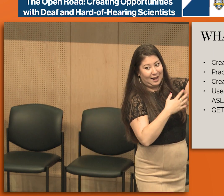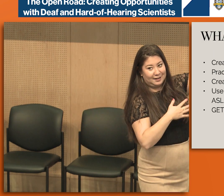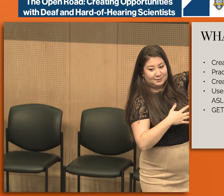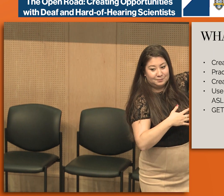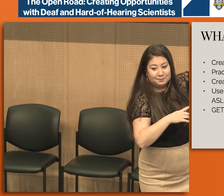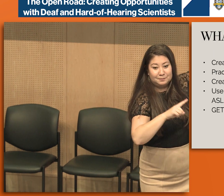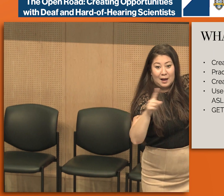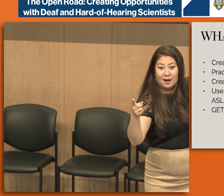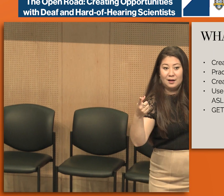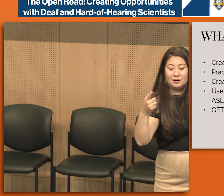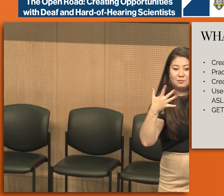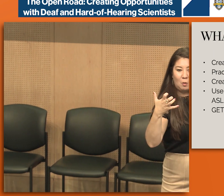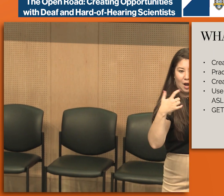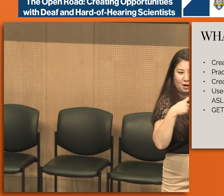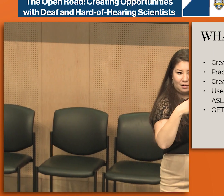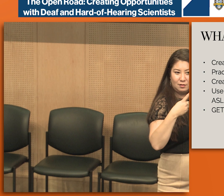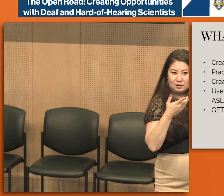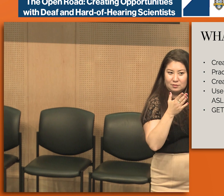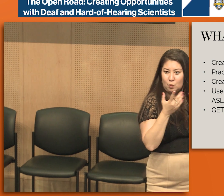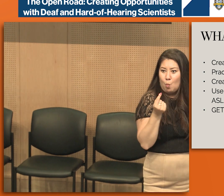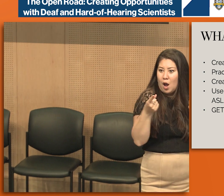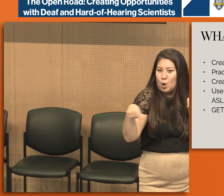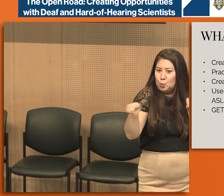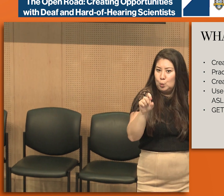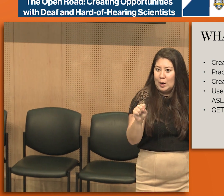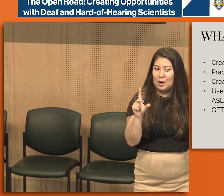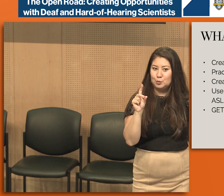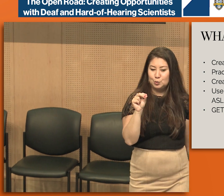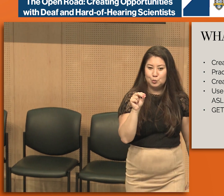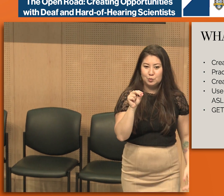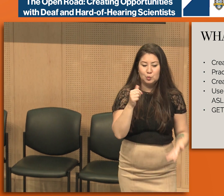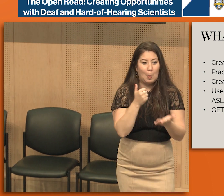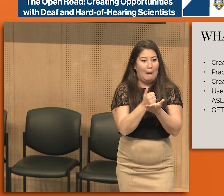This is my last slide, and I want to just show you